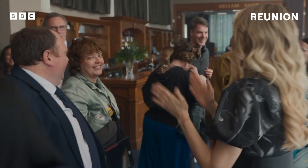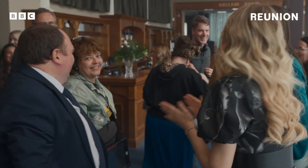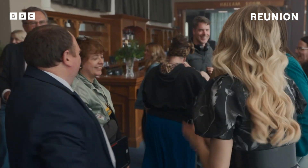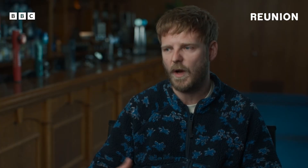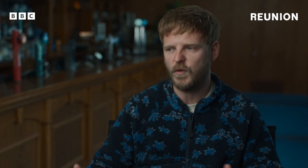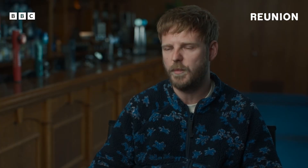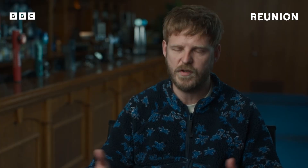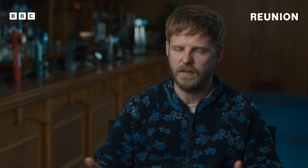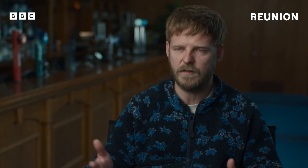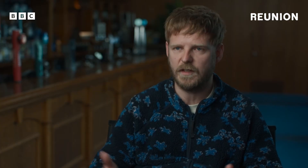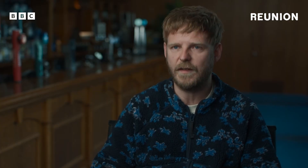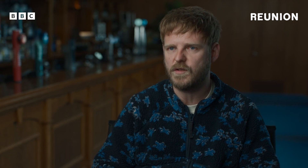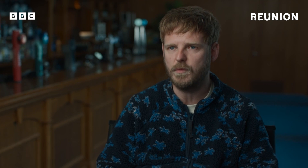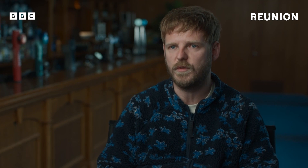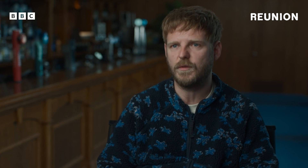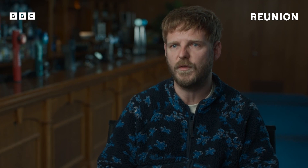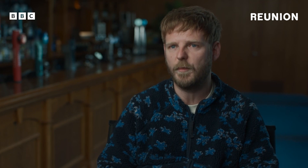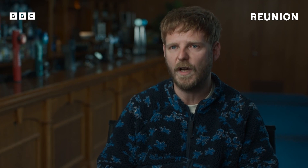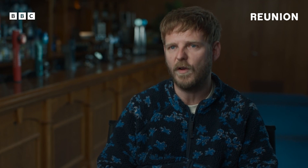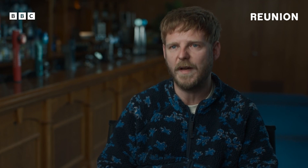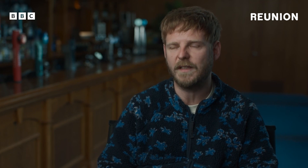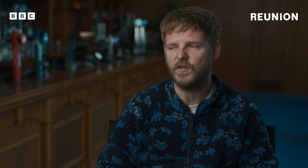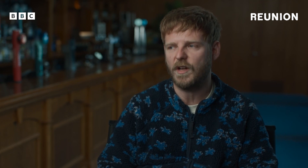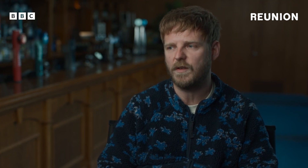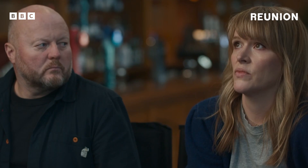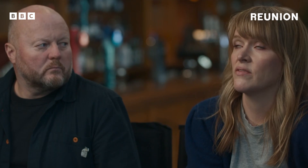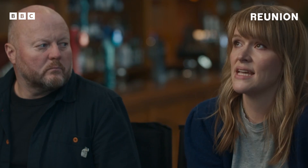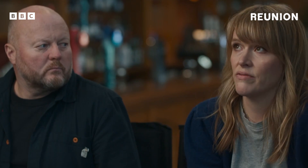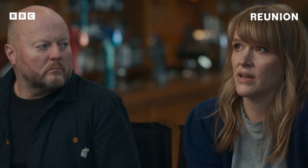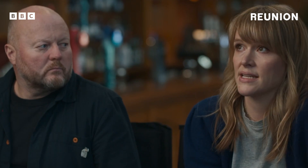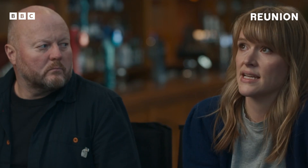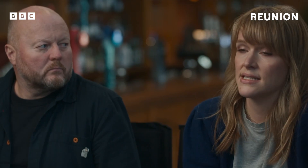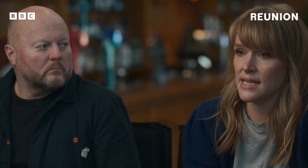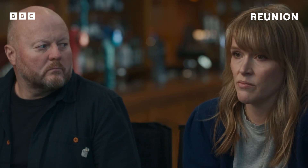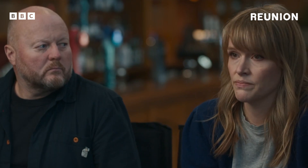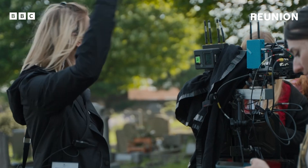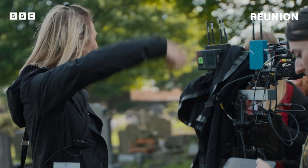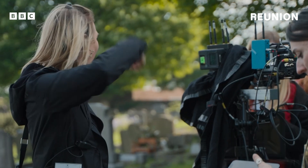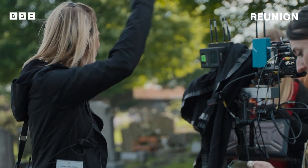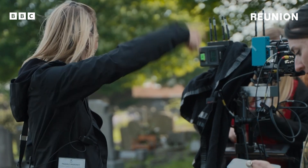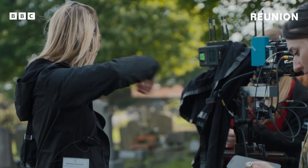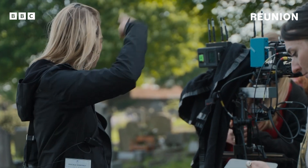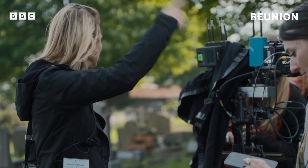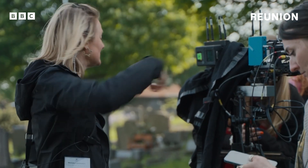but also us all pushing together towards a, sort of, common goal of making the show. We have a deaf access team, who are kind of central to everything